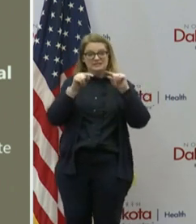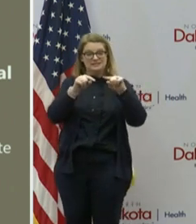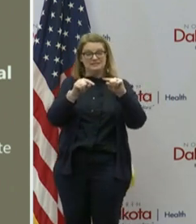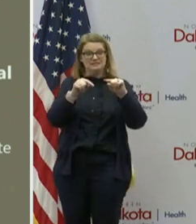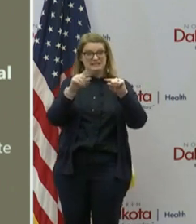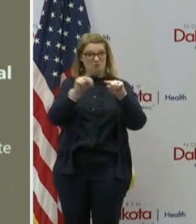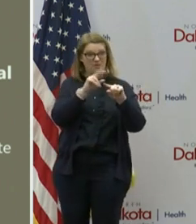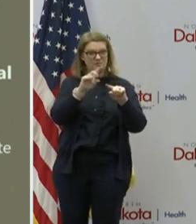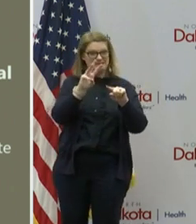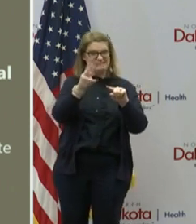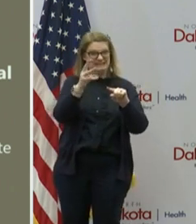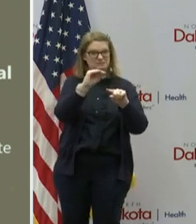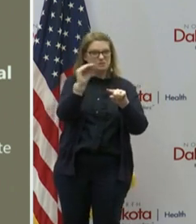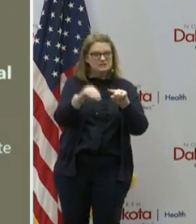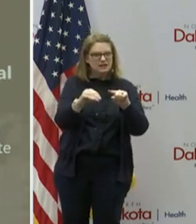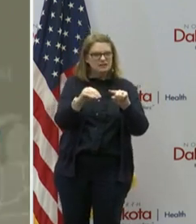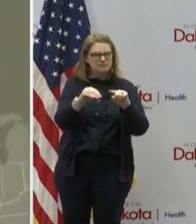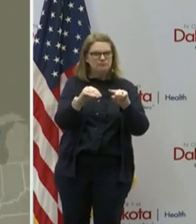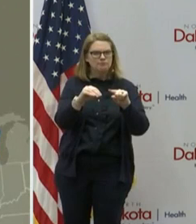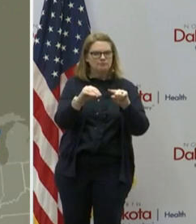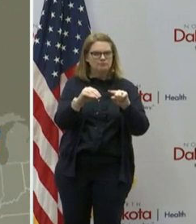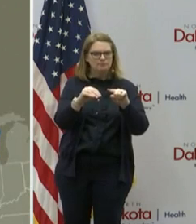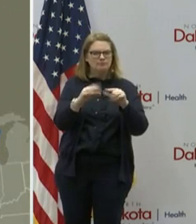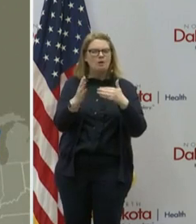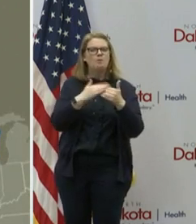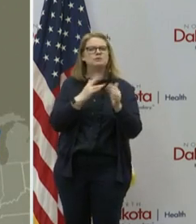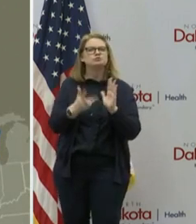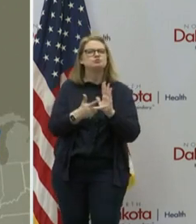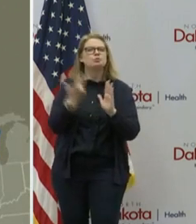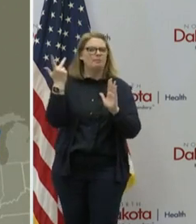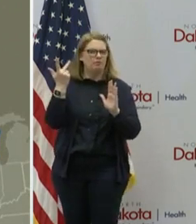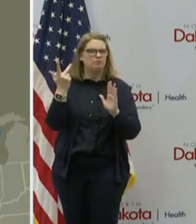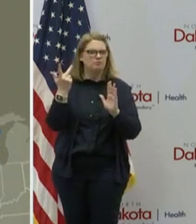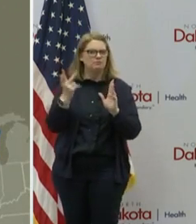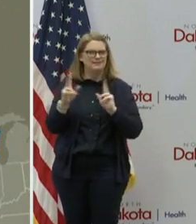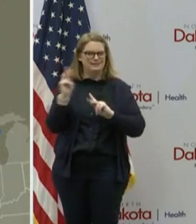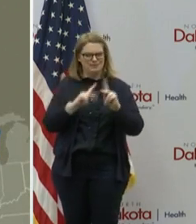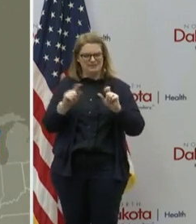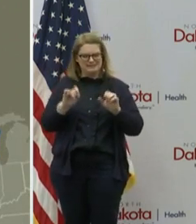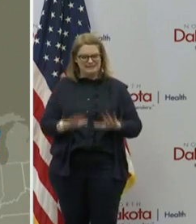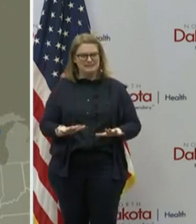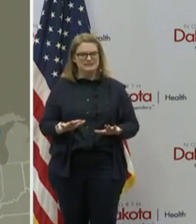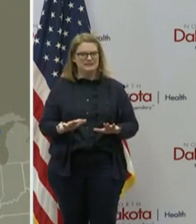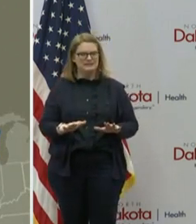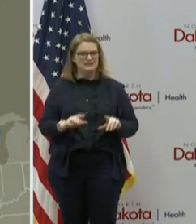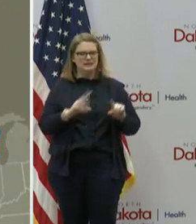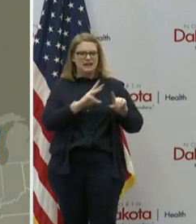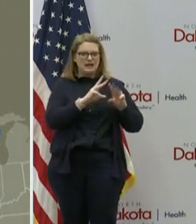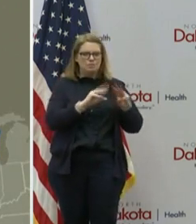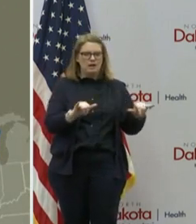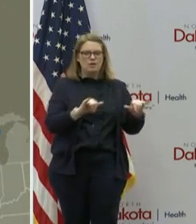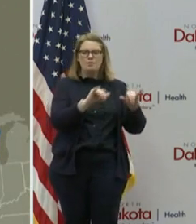REGION, THEY'VE TESTED ABOUT 2.7% OF THEIR POPULATION, AND SO